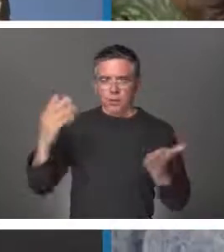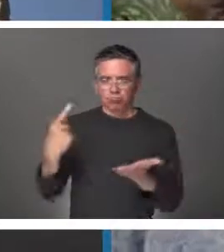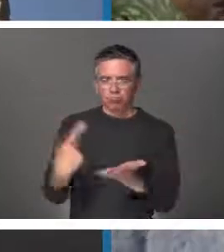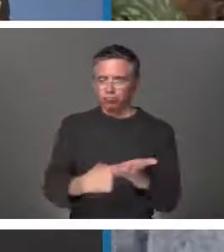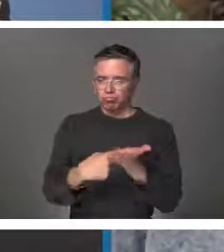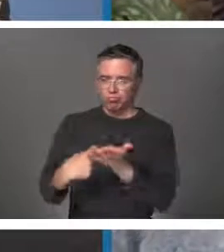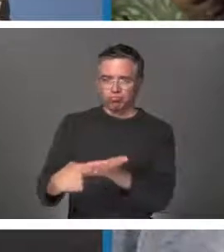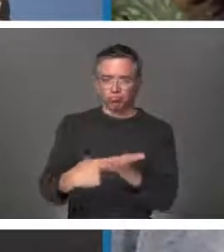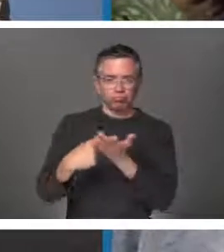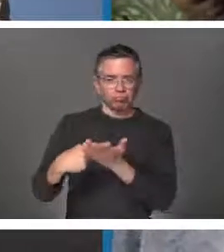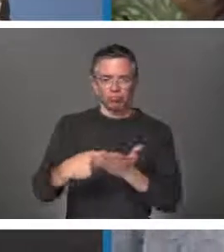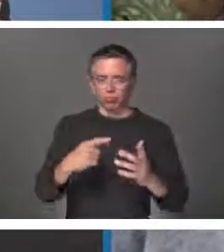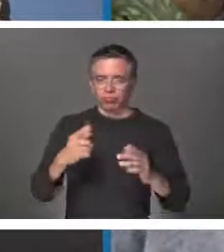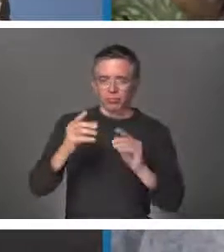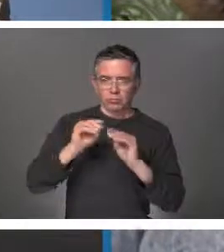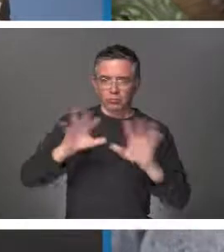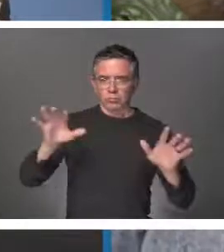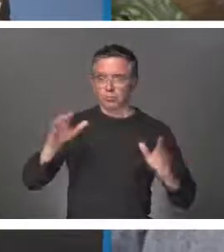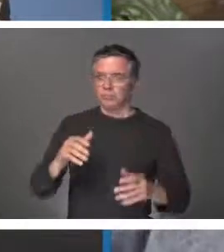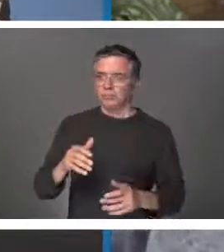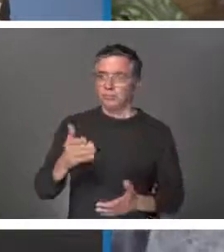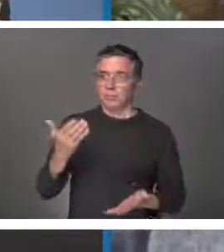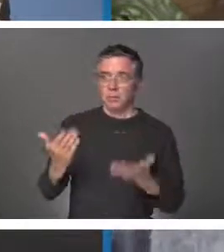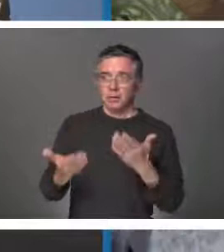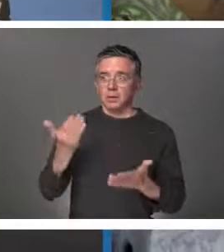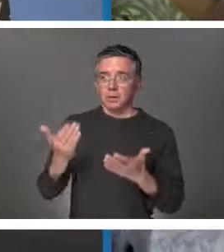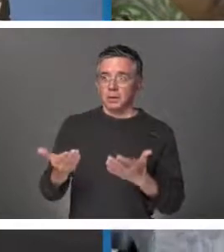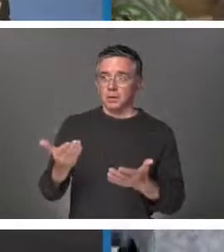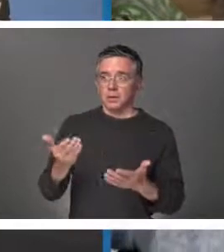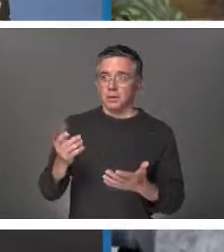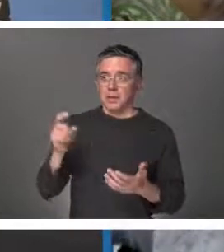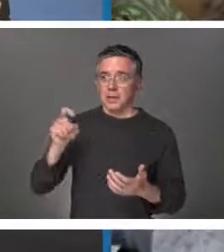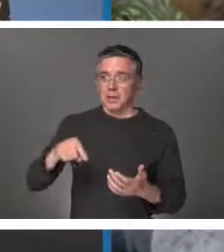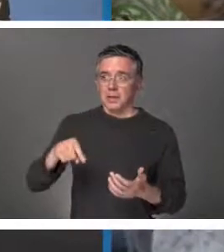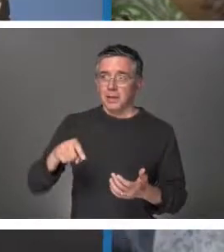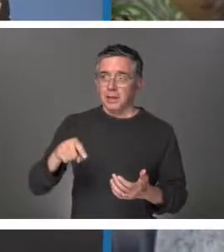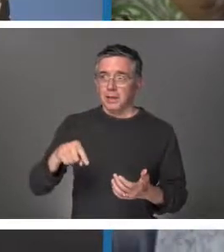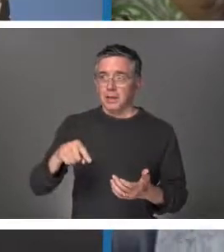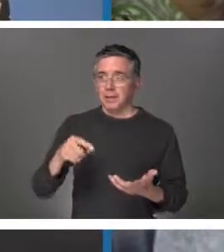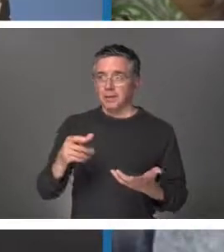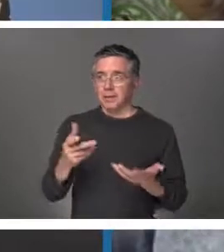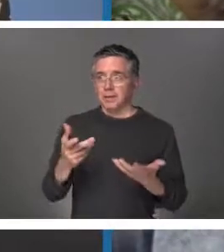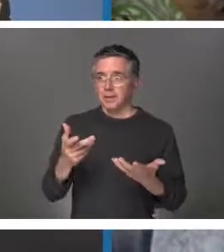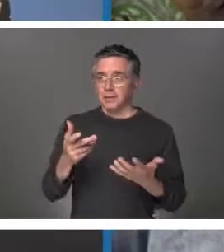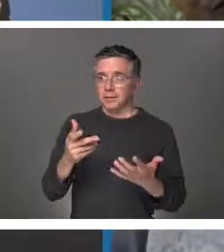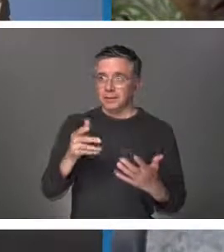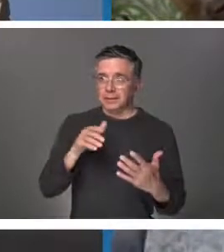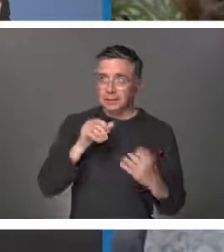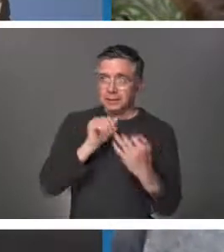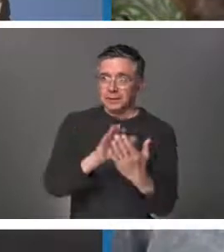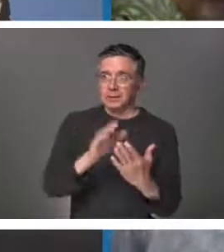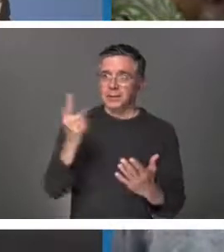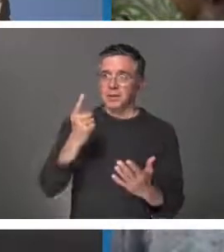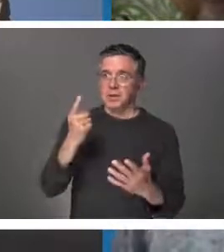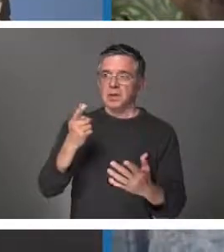And maybe we all need to talk to somebody who's reluctant. You know, we think about it as vaccine hesitancy,